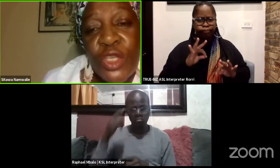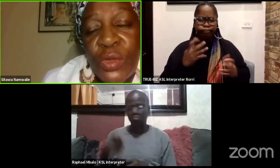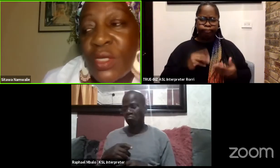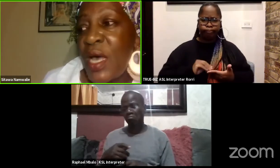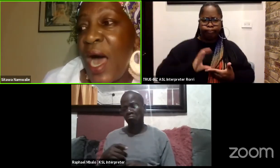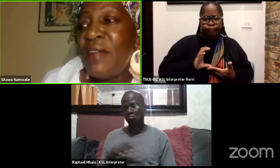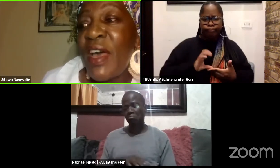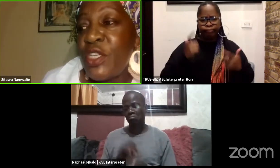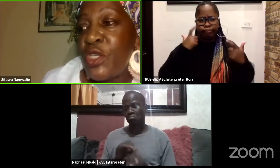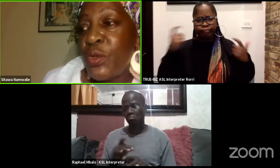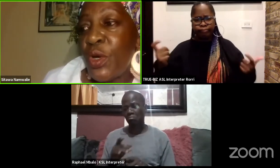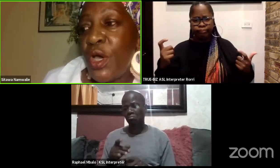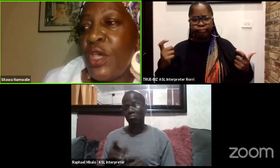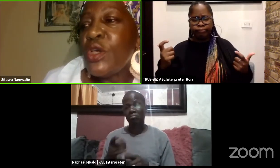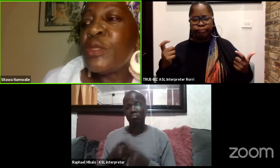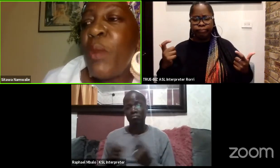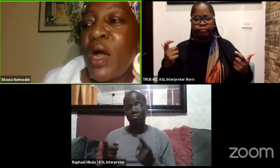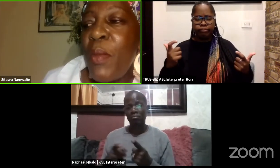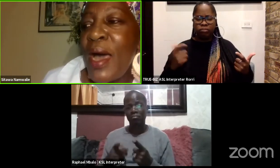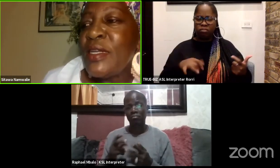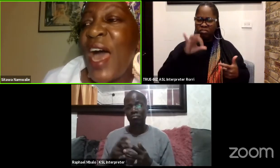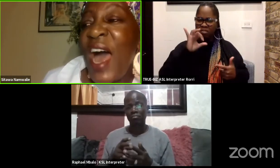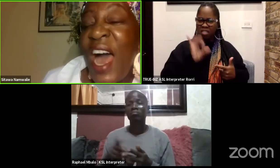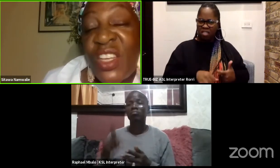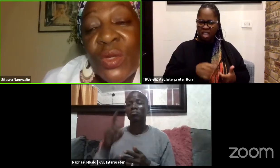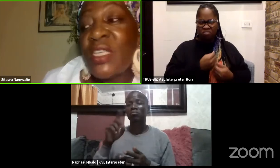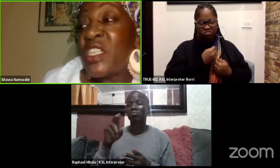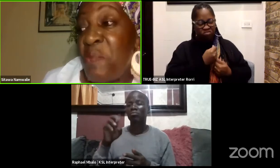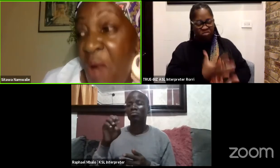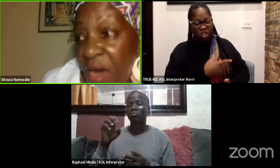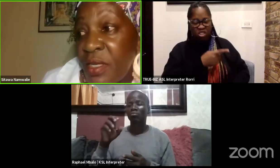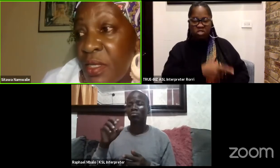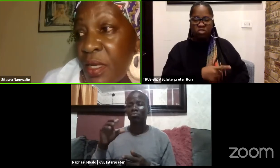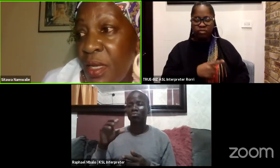Deuce, advantage you, you're smart mind actually smacked."